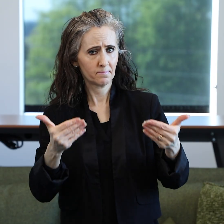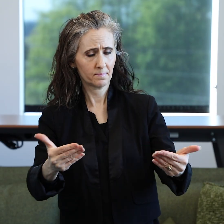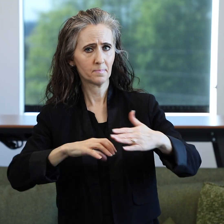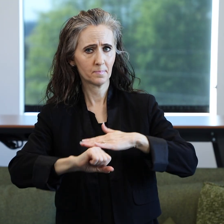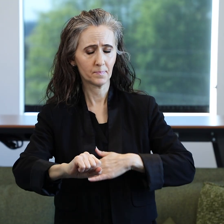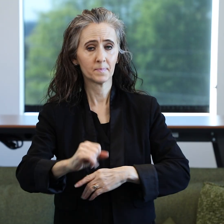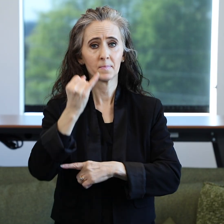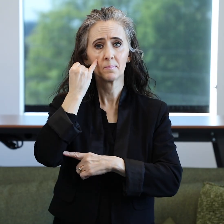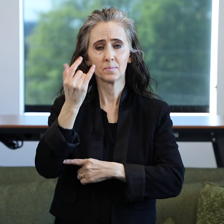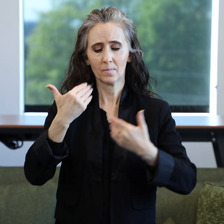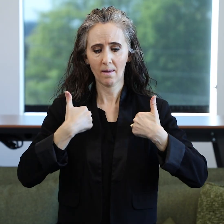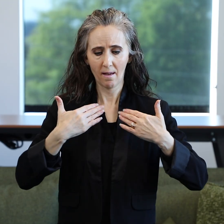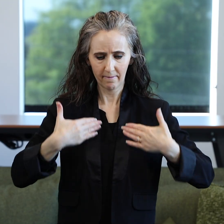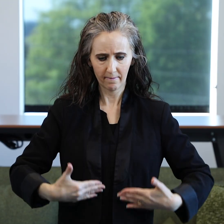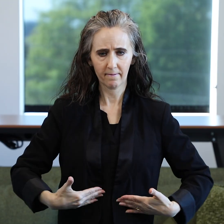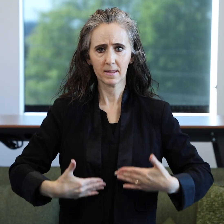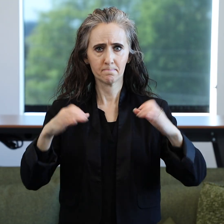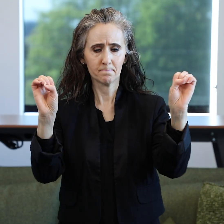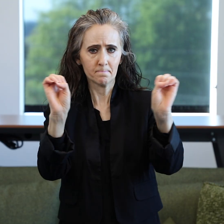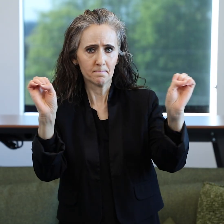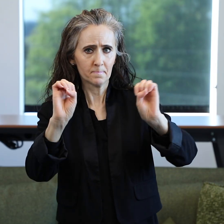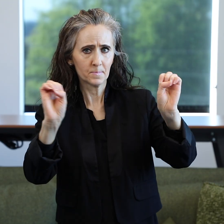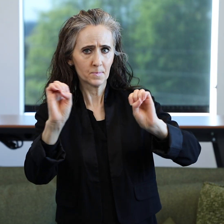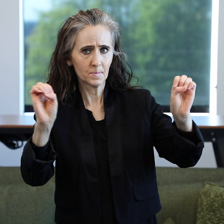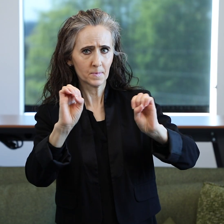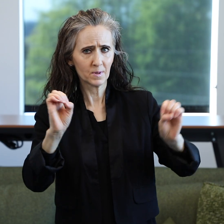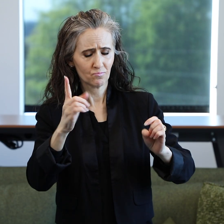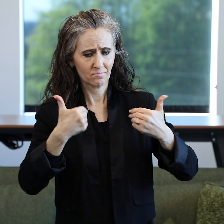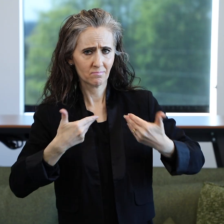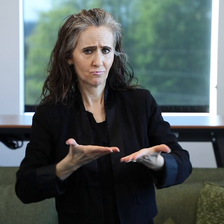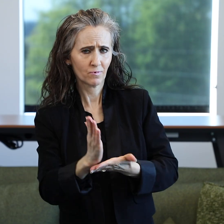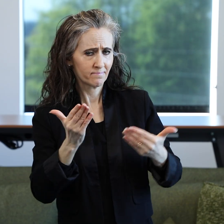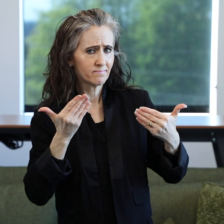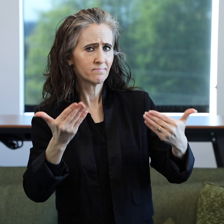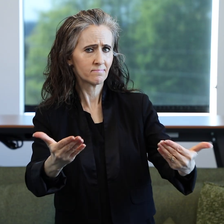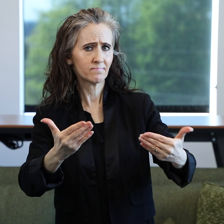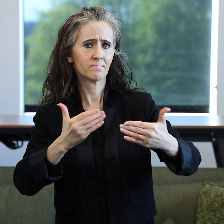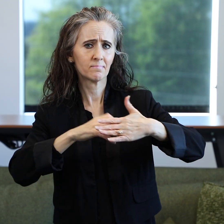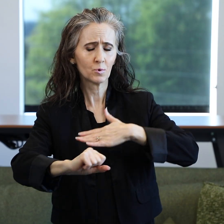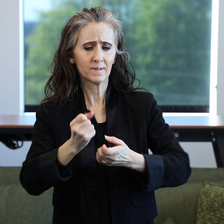If you have a medical emergency that may require abortion as a treatment, you have the right to receive a life